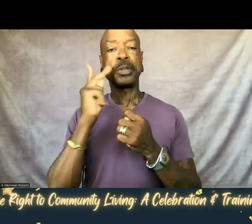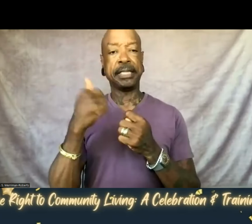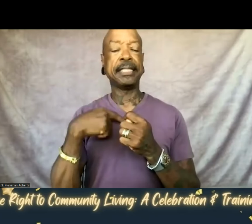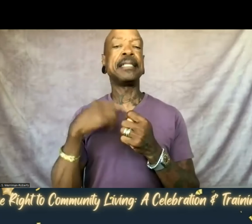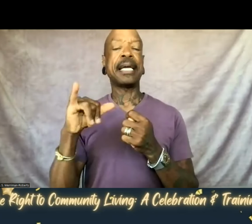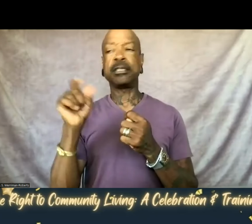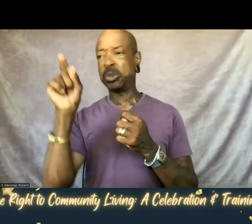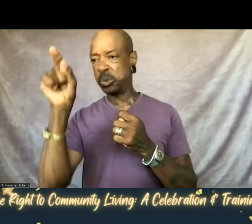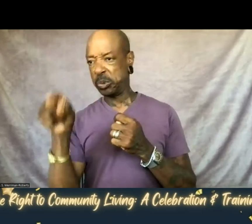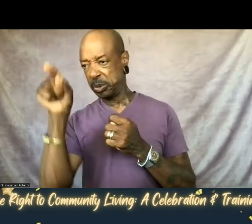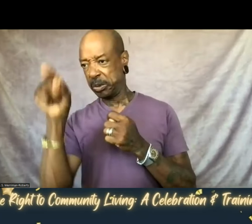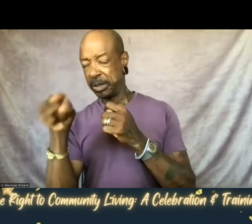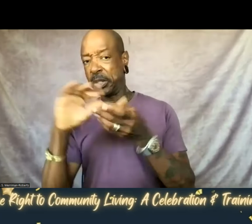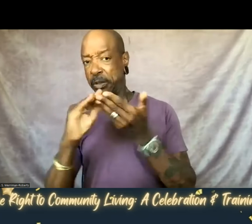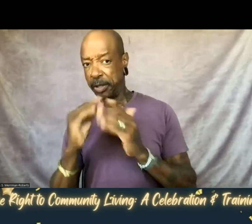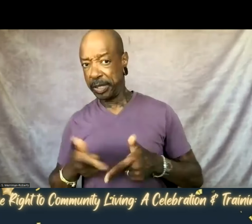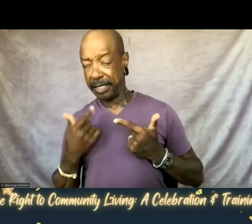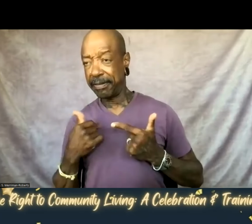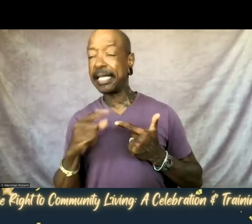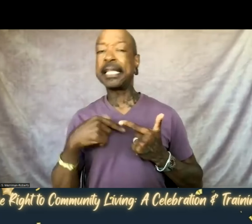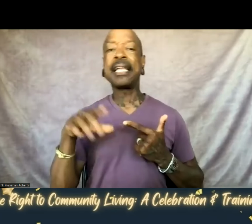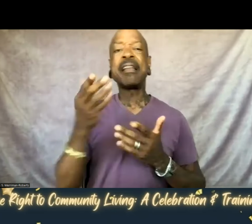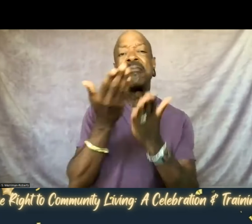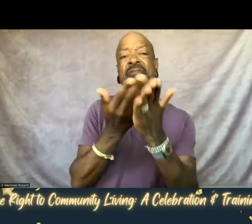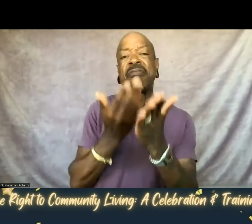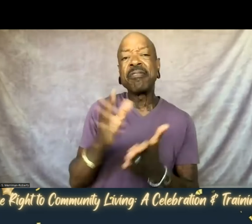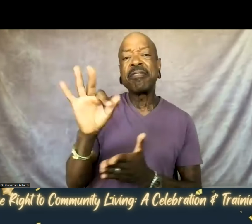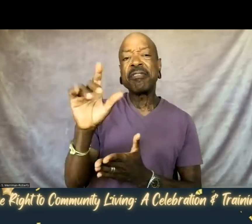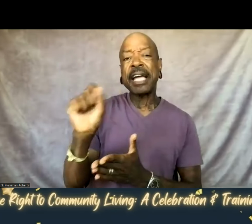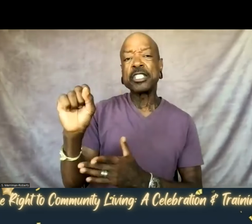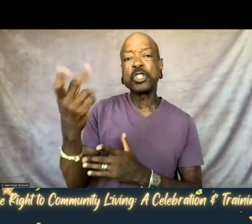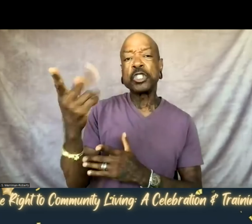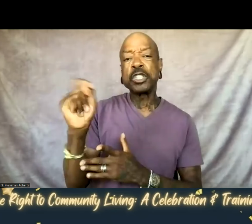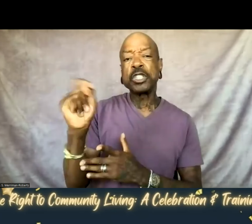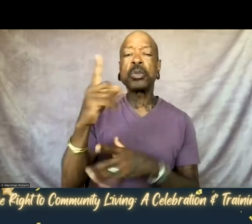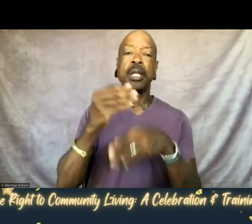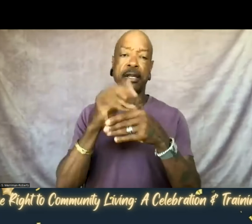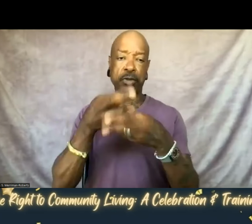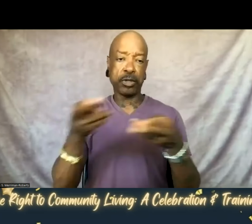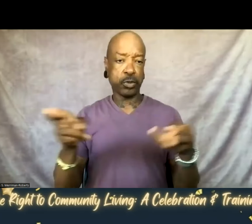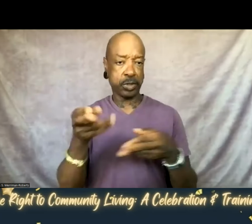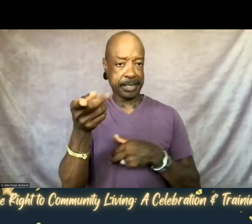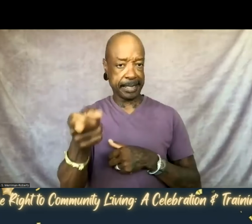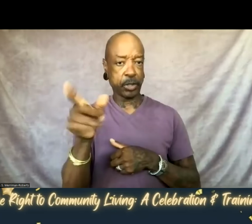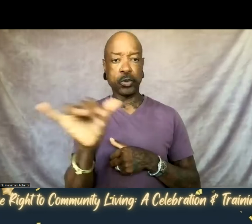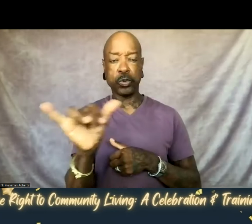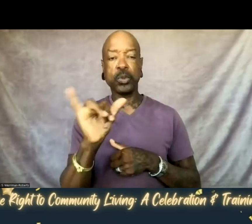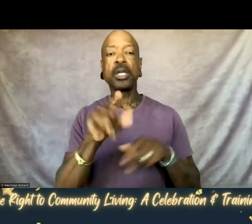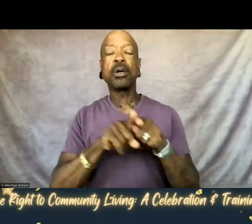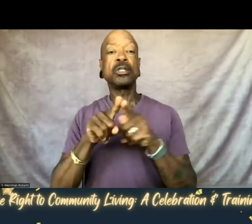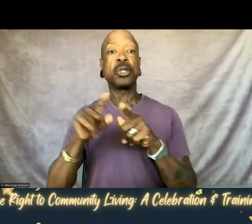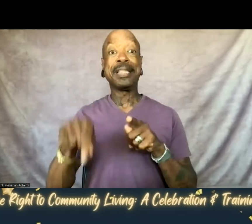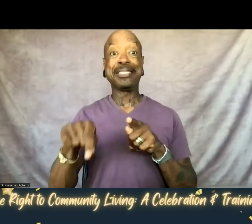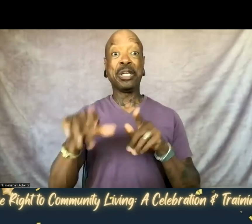what is the health care action team, you will see notes on the right to community living. And you will see multiple fact